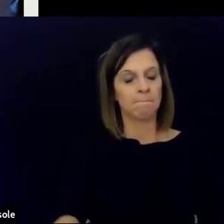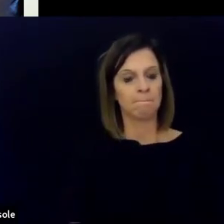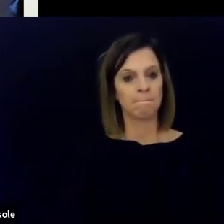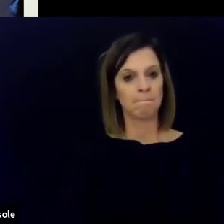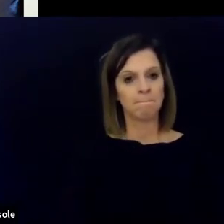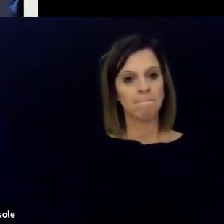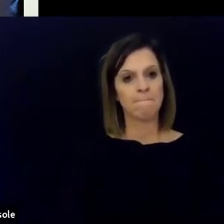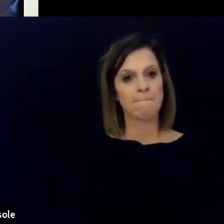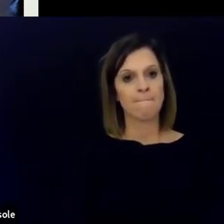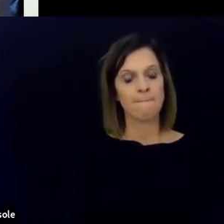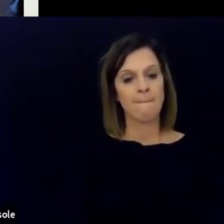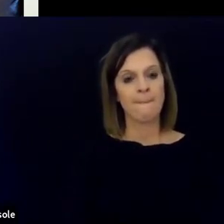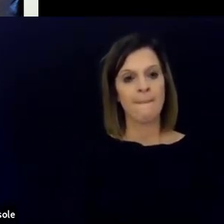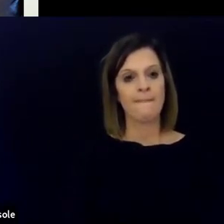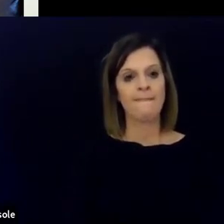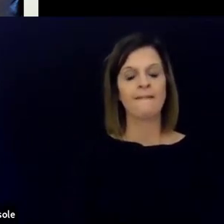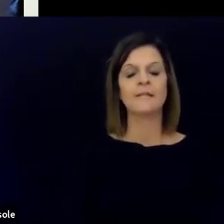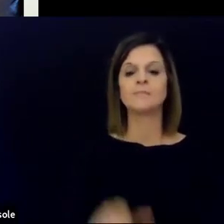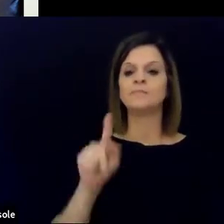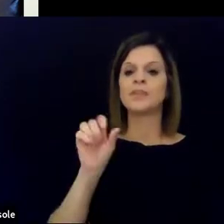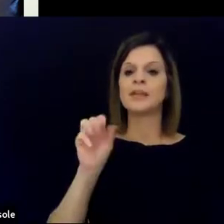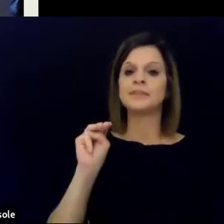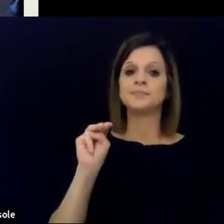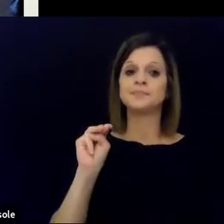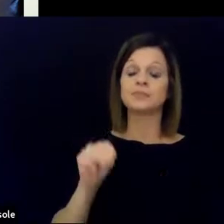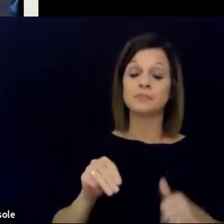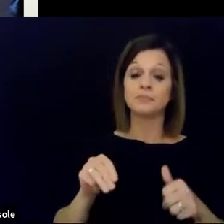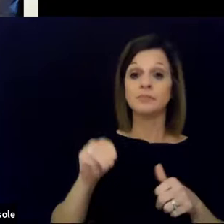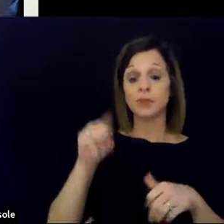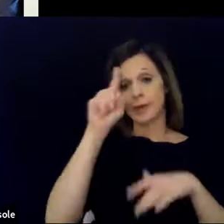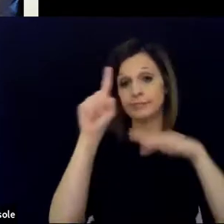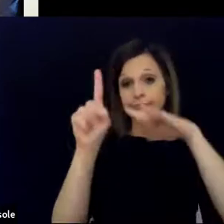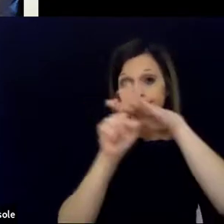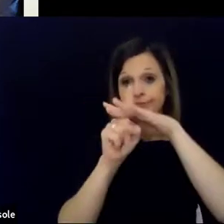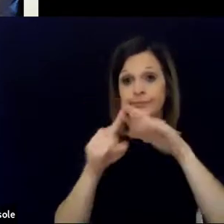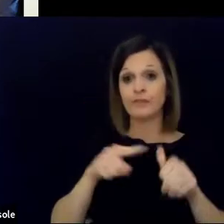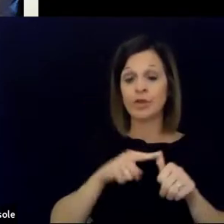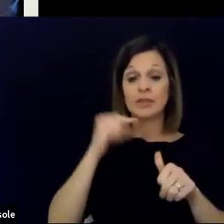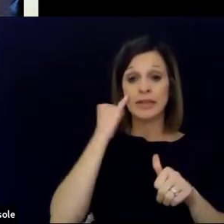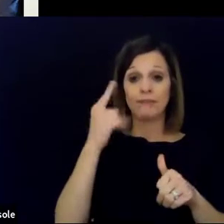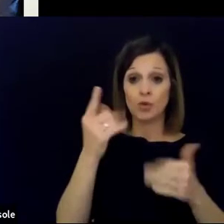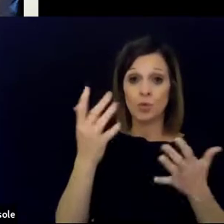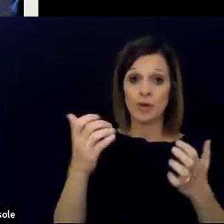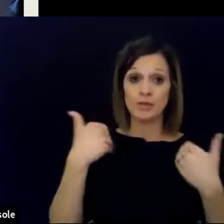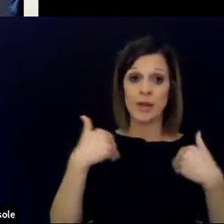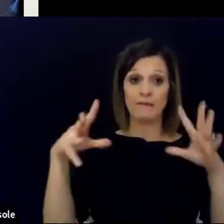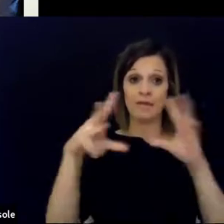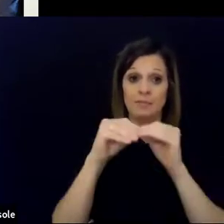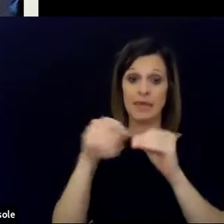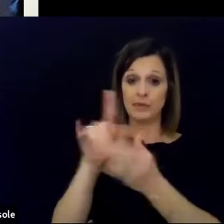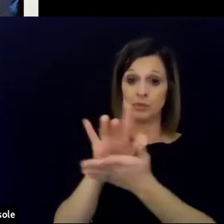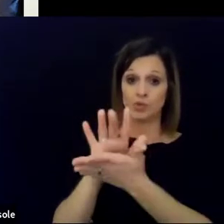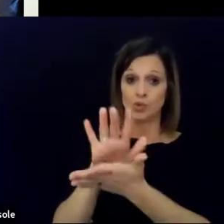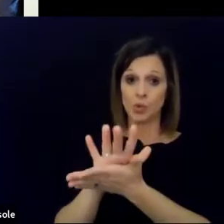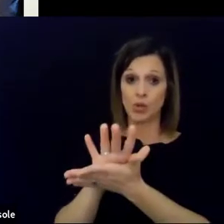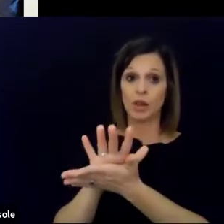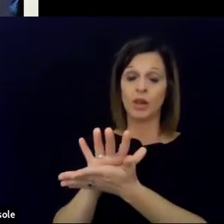Well, the first thing I was thinking of is if you want to have a meeting at the school about your kid, have your kid bites somebody at school,